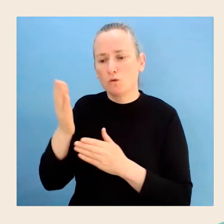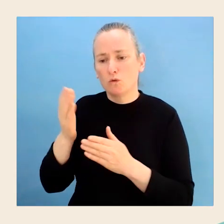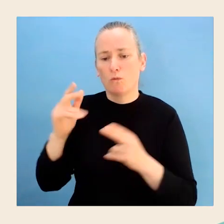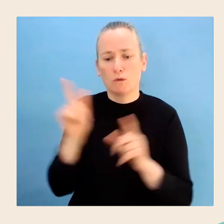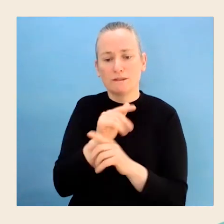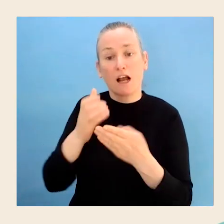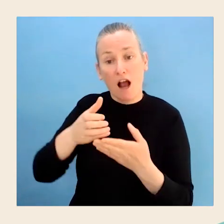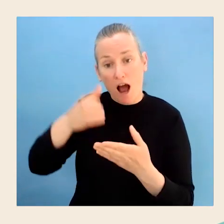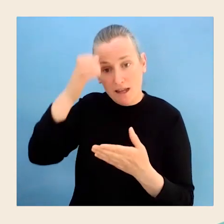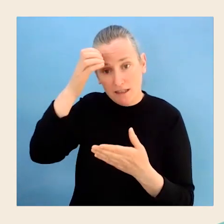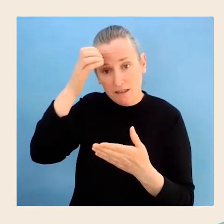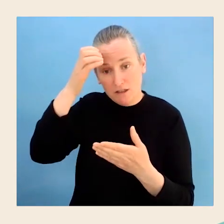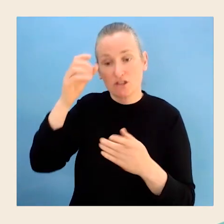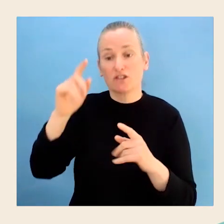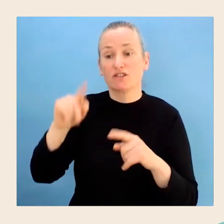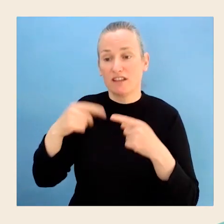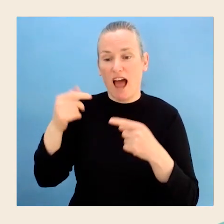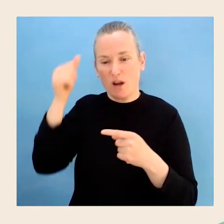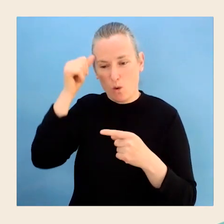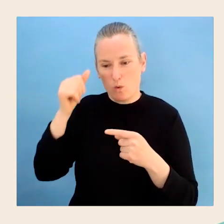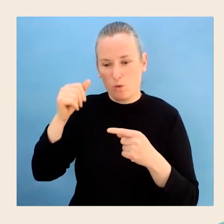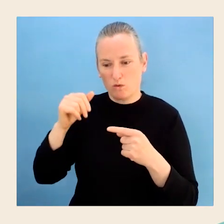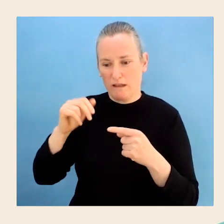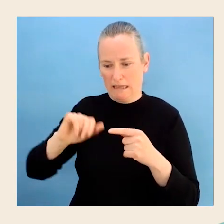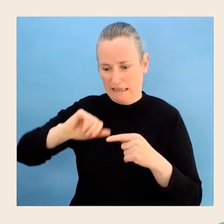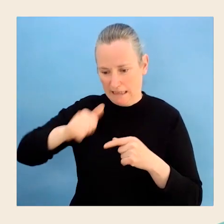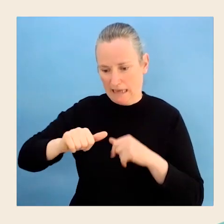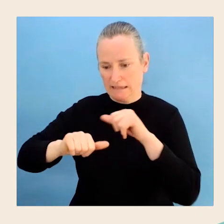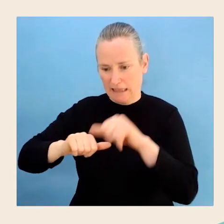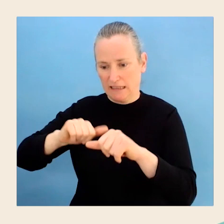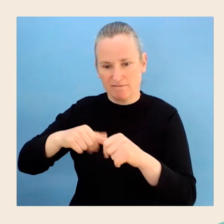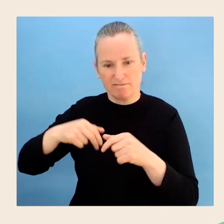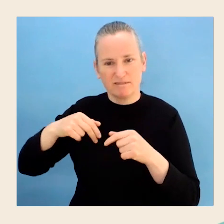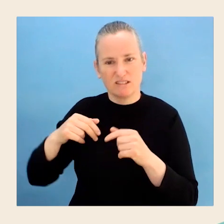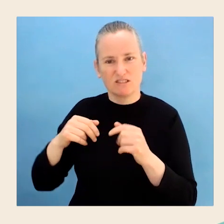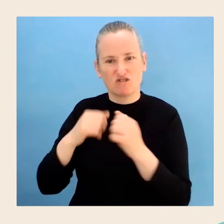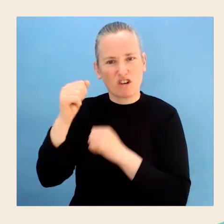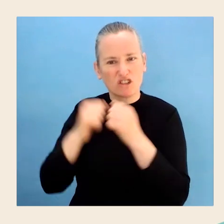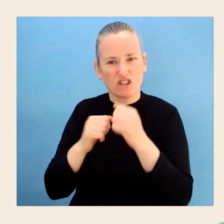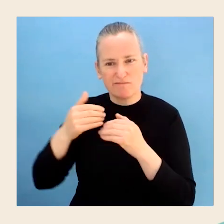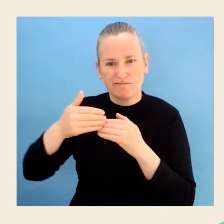I knew the pathway, I knew the structure. As someone who wanted to become a dancer,